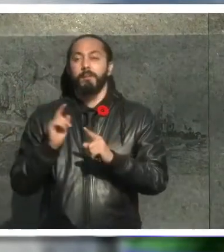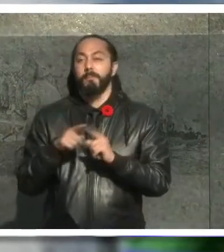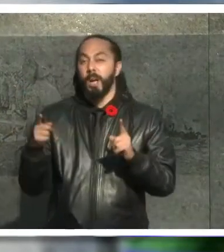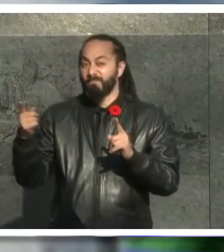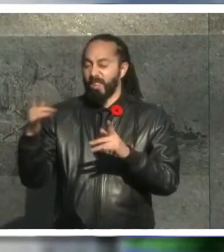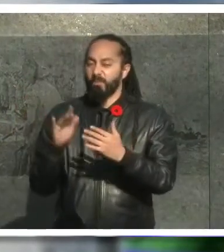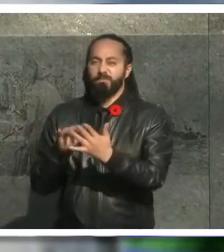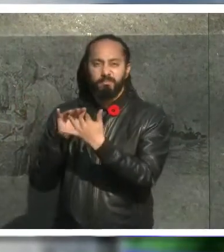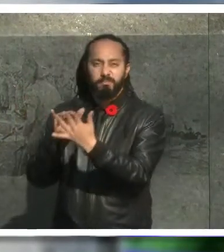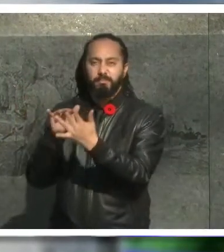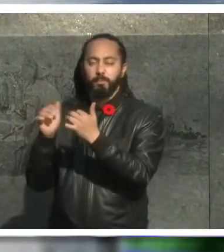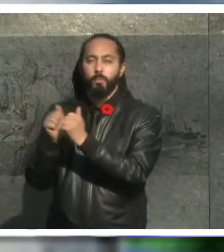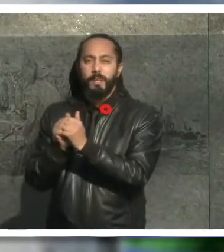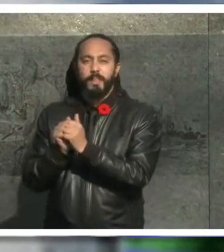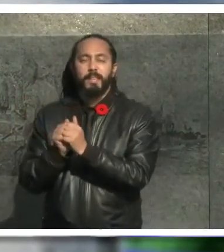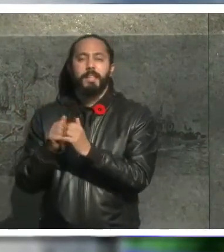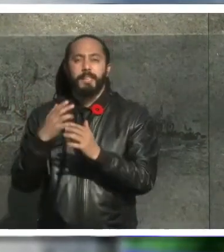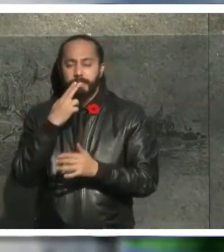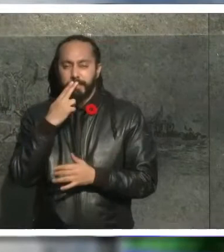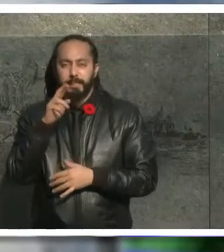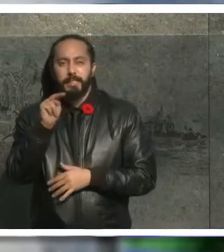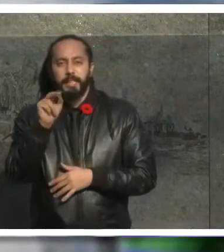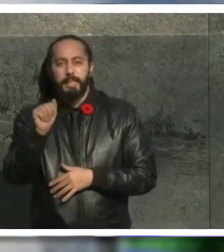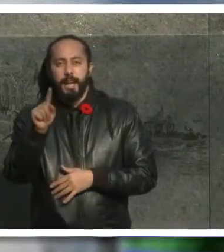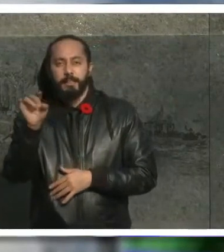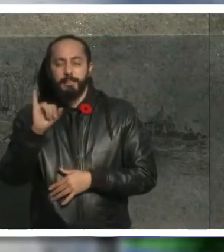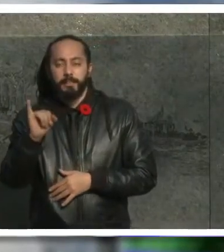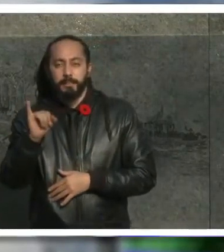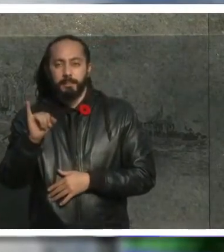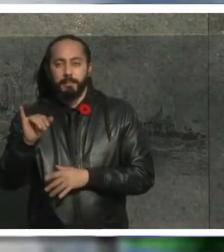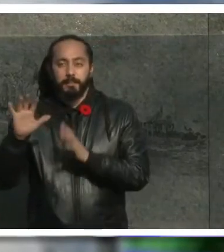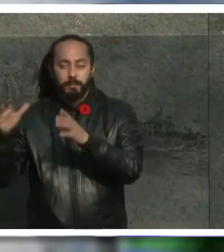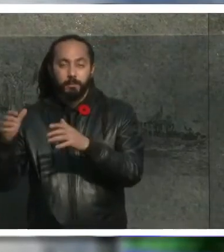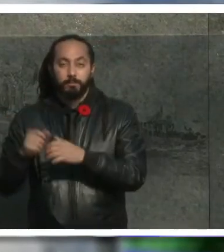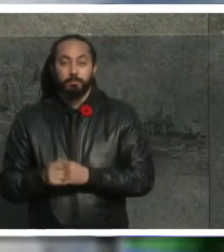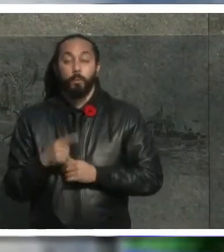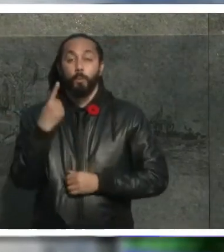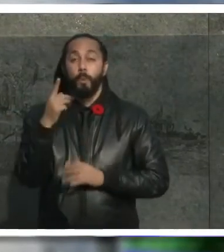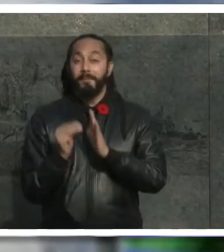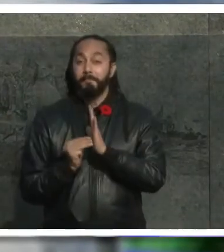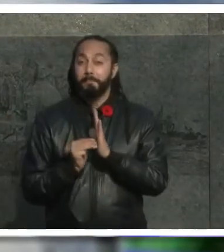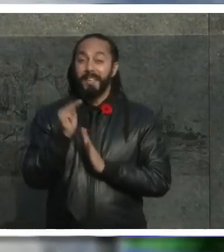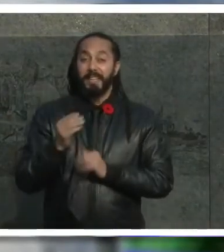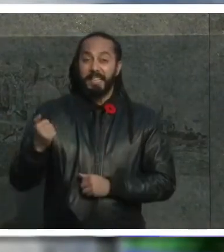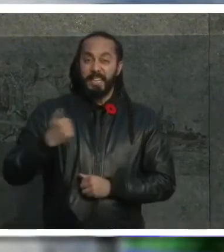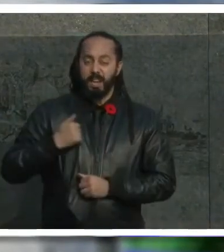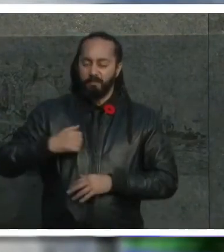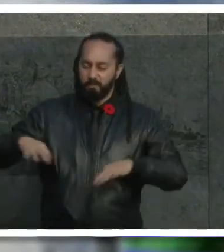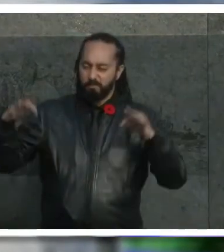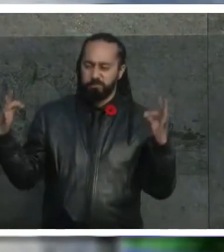the world has ever seen. And yet, against the brutal tyranny of the Nazi regime 1 million Canadians chose to take